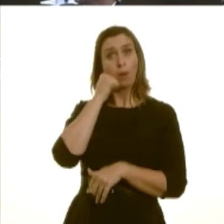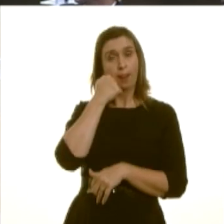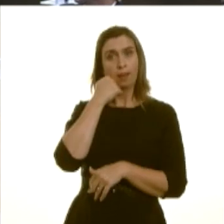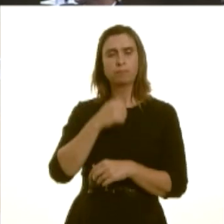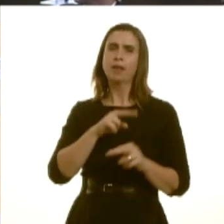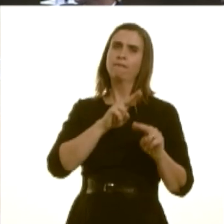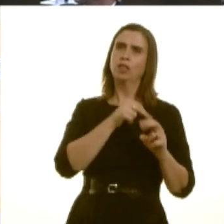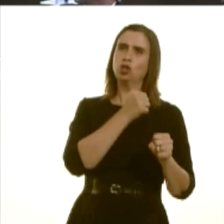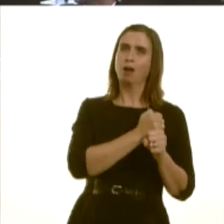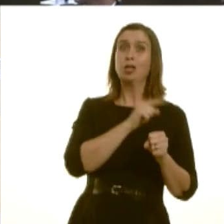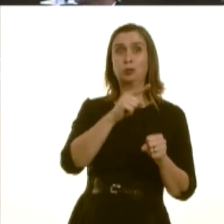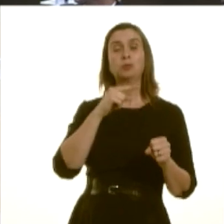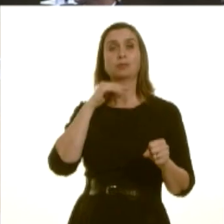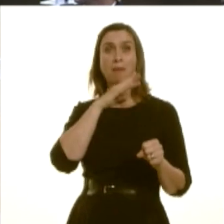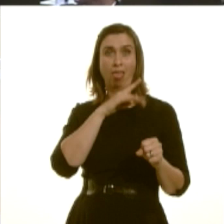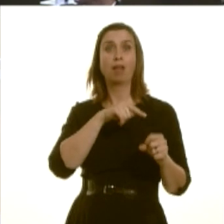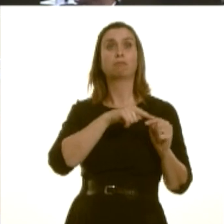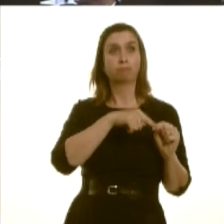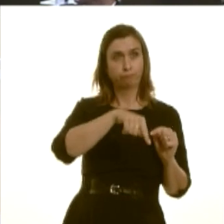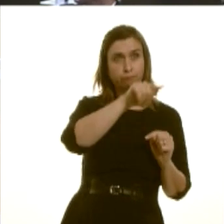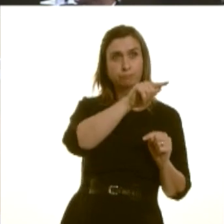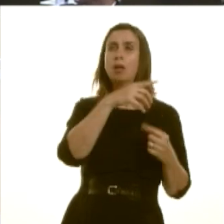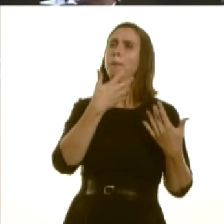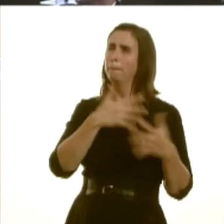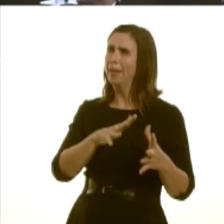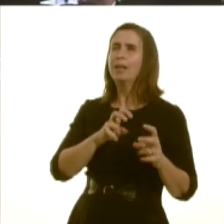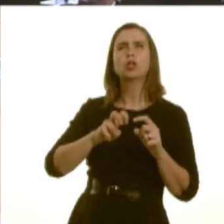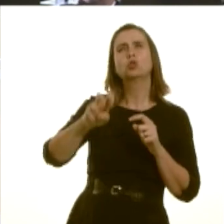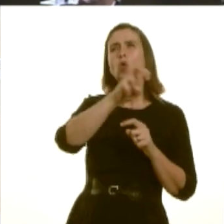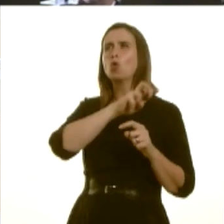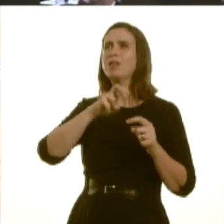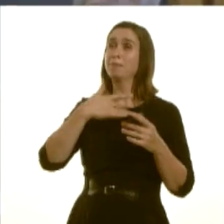and Carmarthen that you have just mentioned have benefited tourists and residents alike.